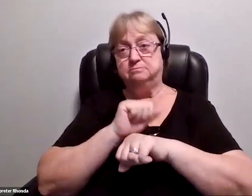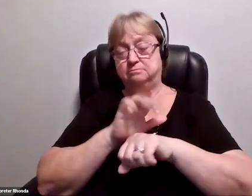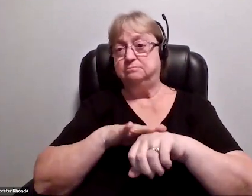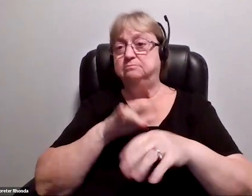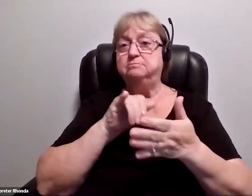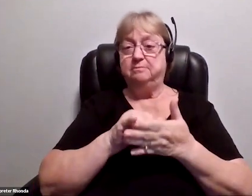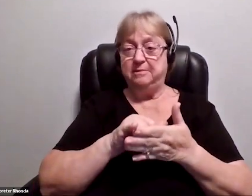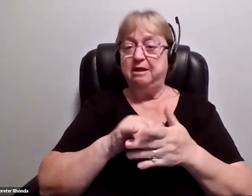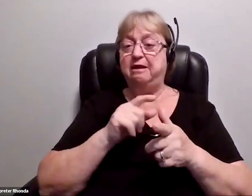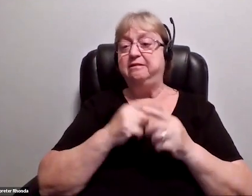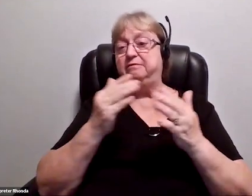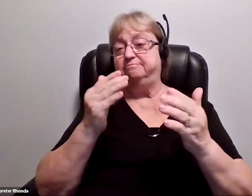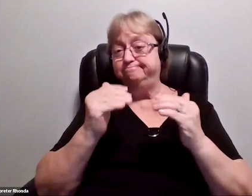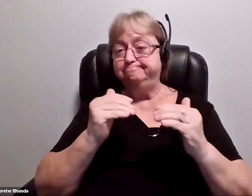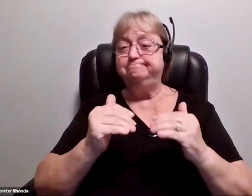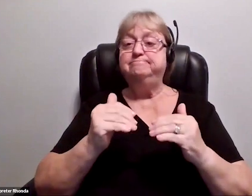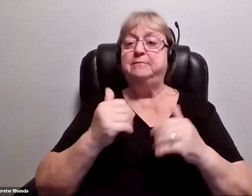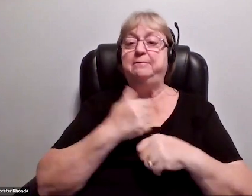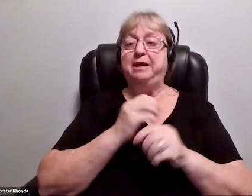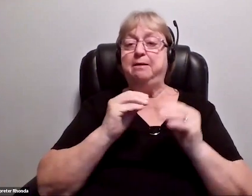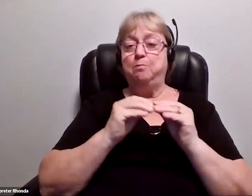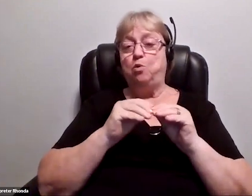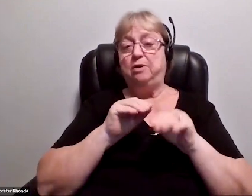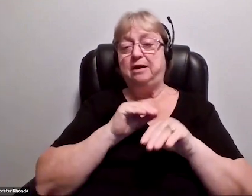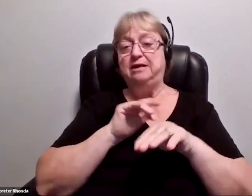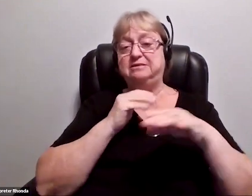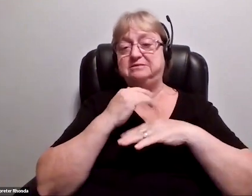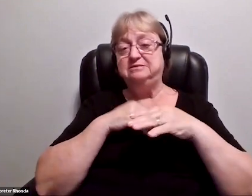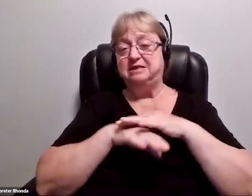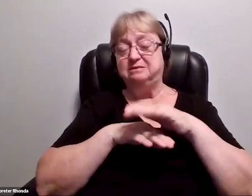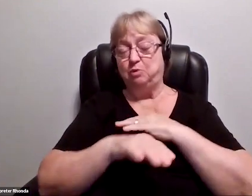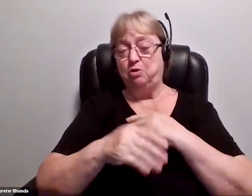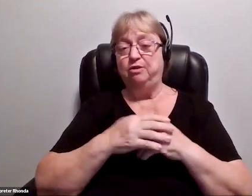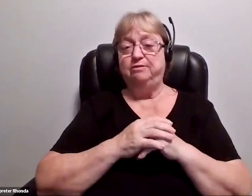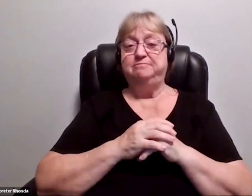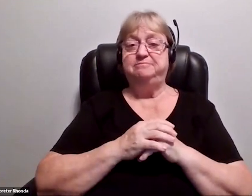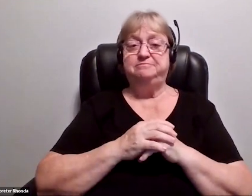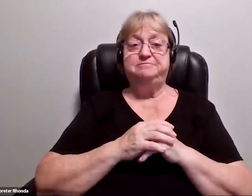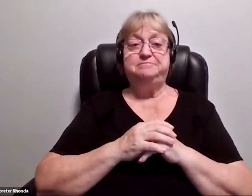making it more accessible. Here I left some of the references